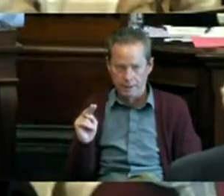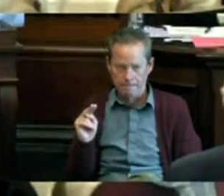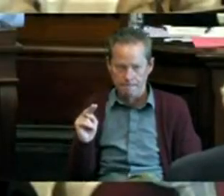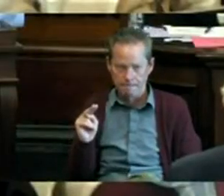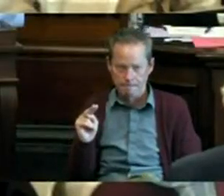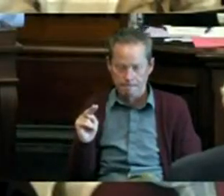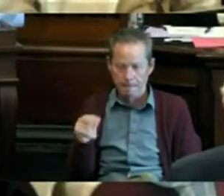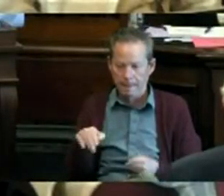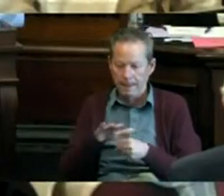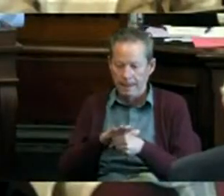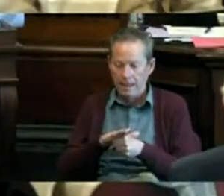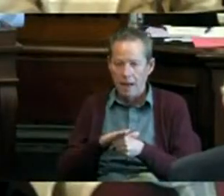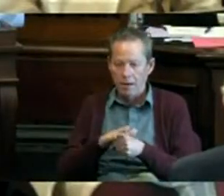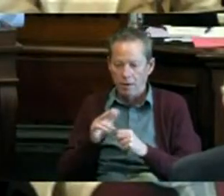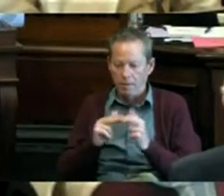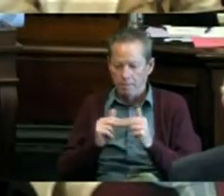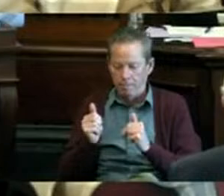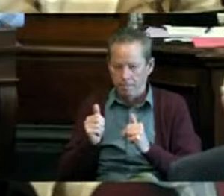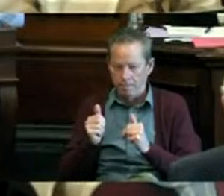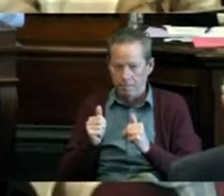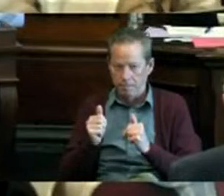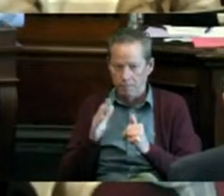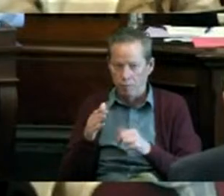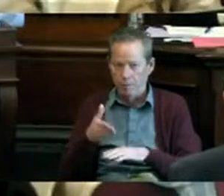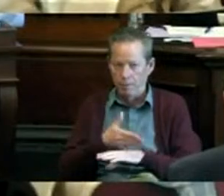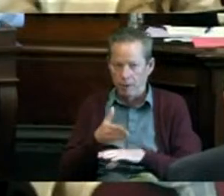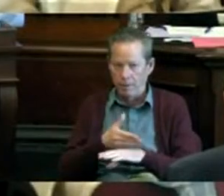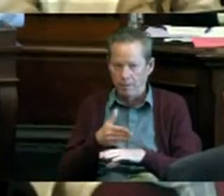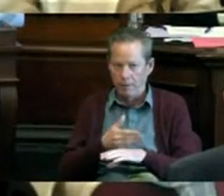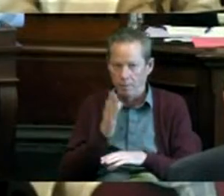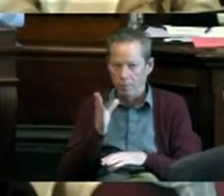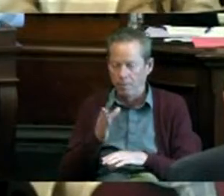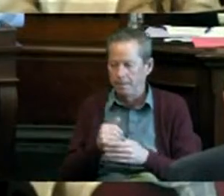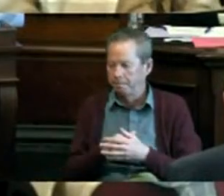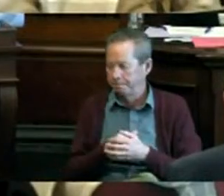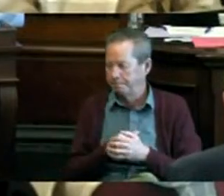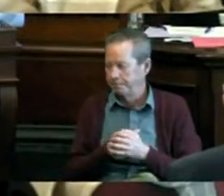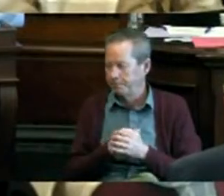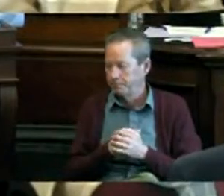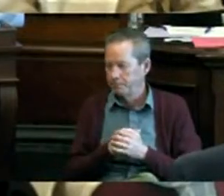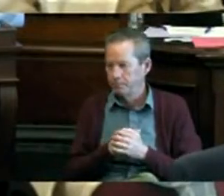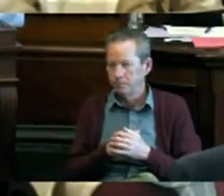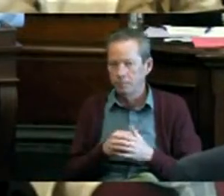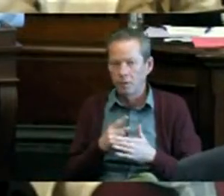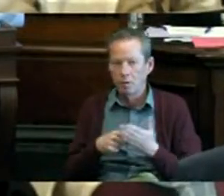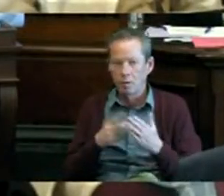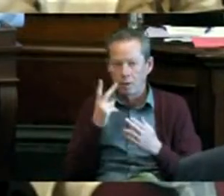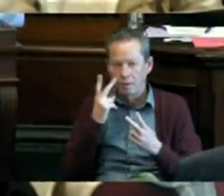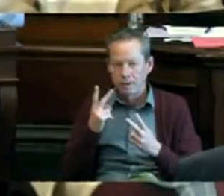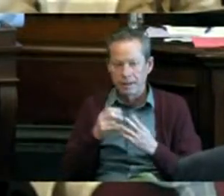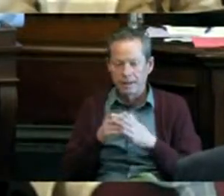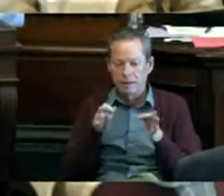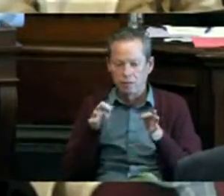implement them. So for Franklin,